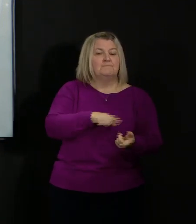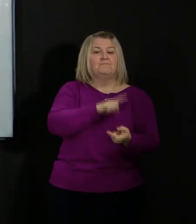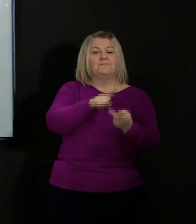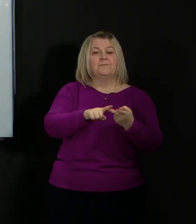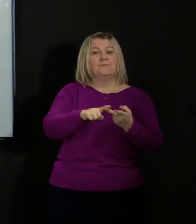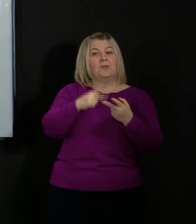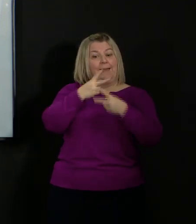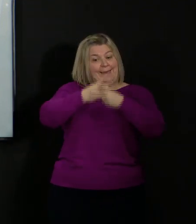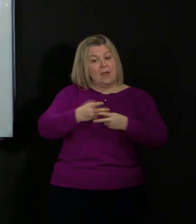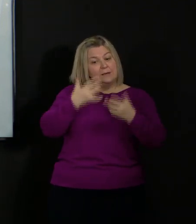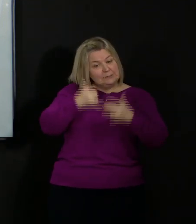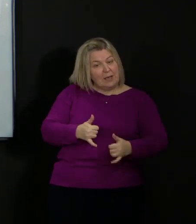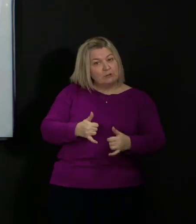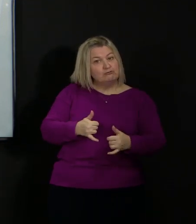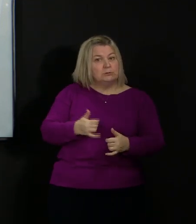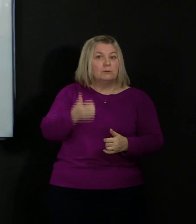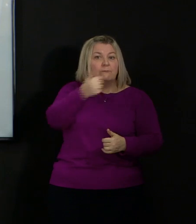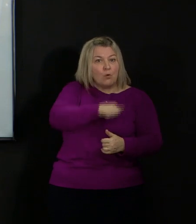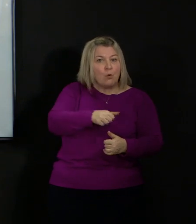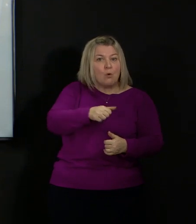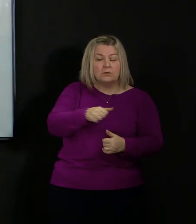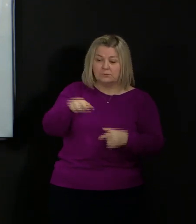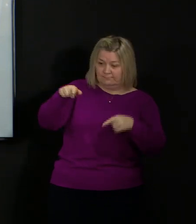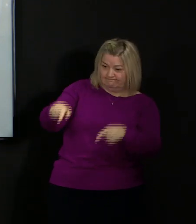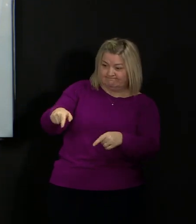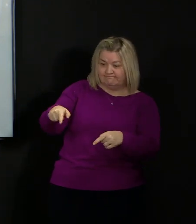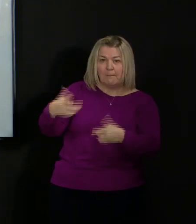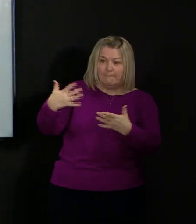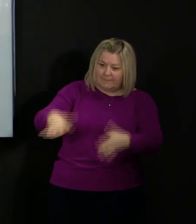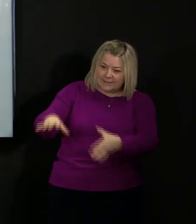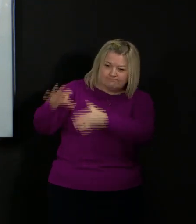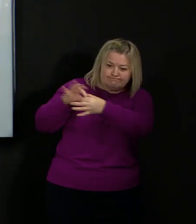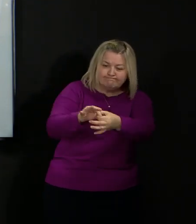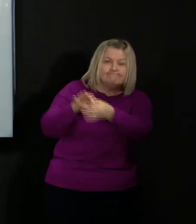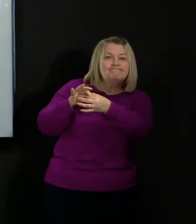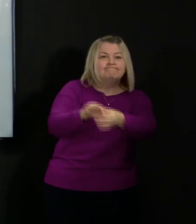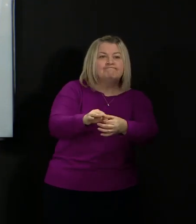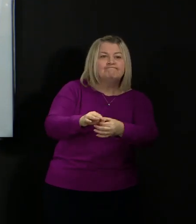as the First Minister has said is actively engaged with care homes across the country